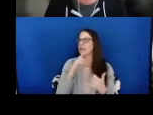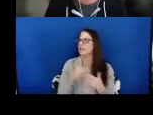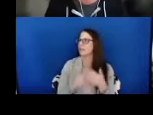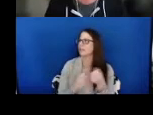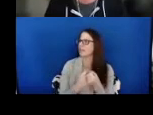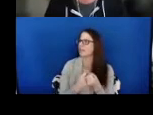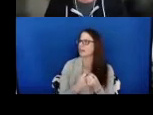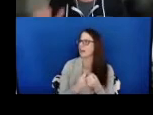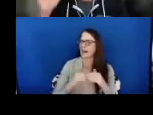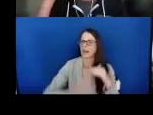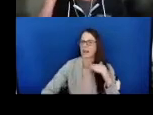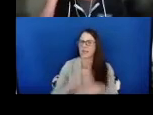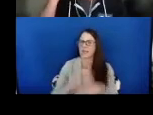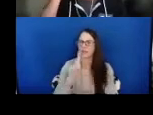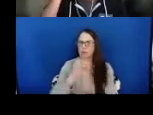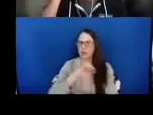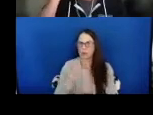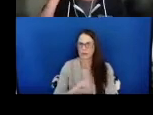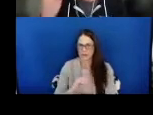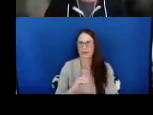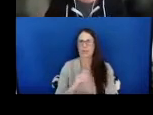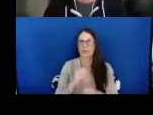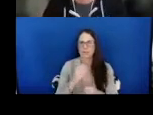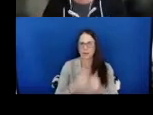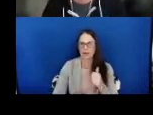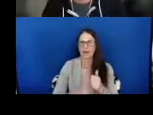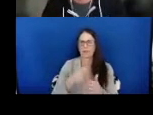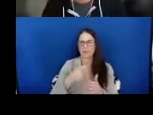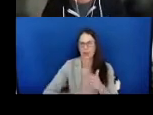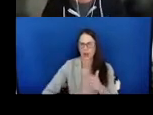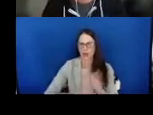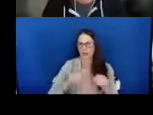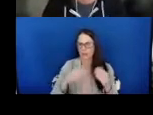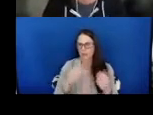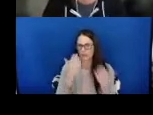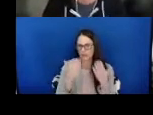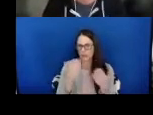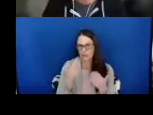16:19:25 than 20% of the cost to provide services for disabled students.